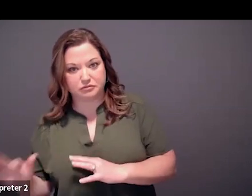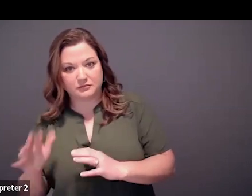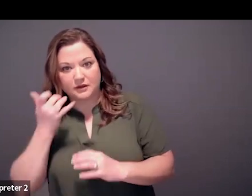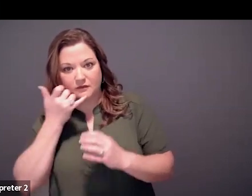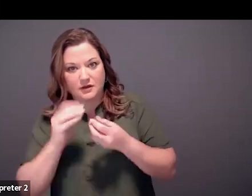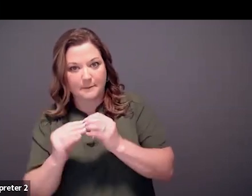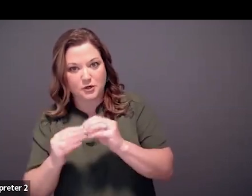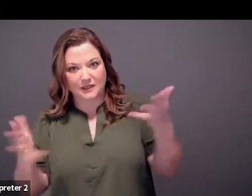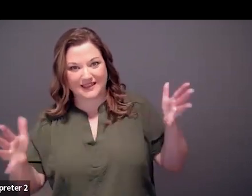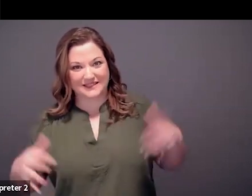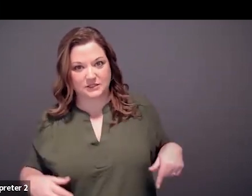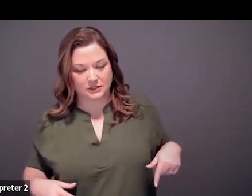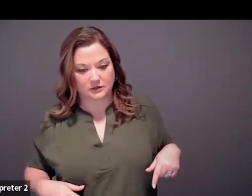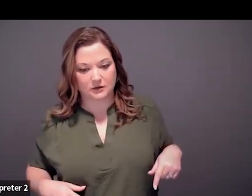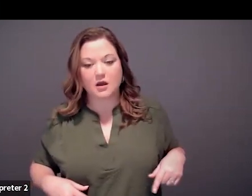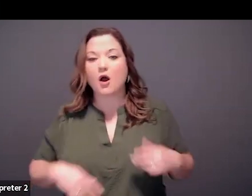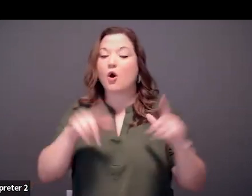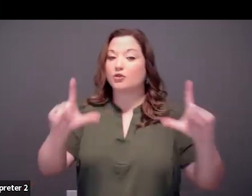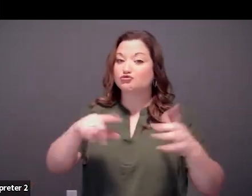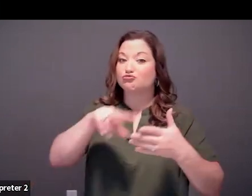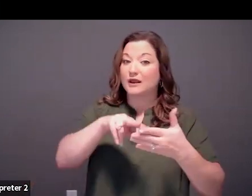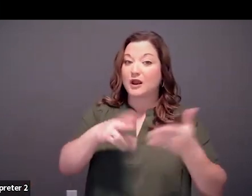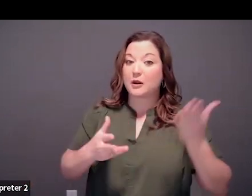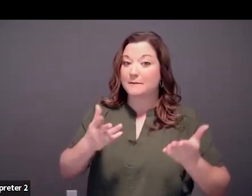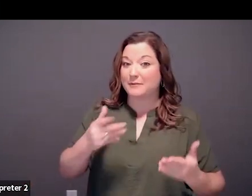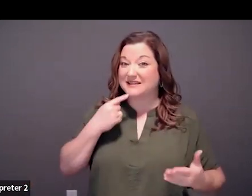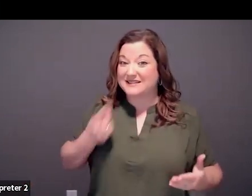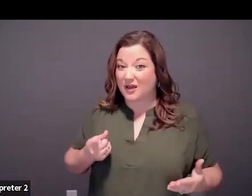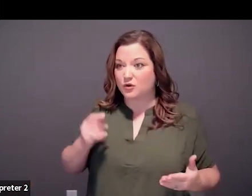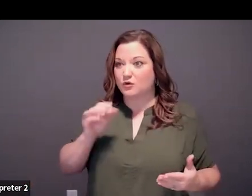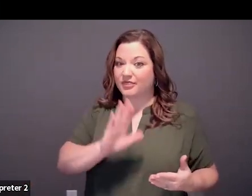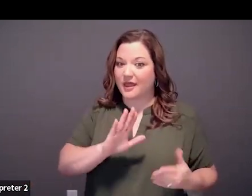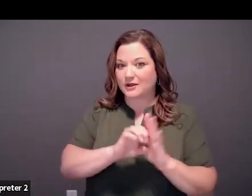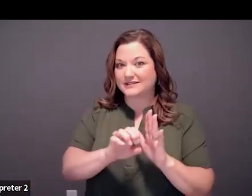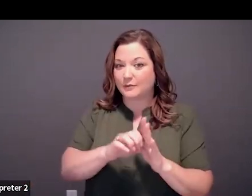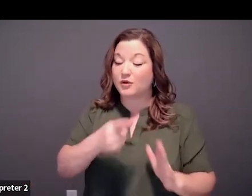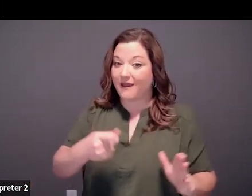Because the screen reader may or may not actually tell you that in their example, there are hyphens. Yes.